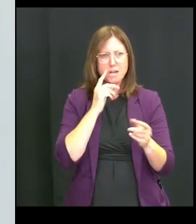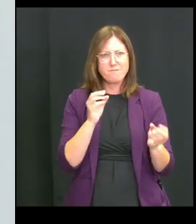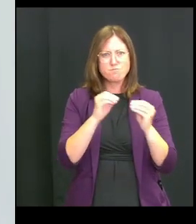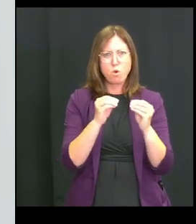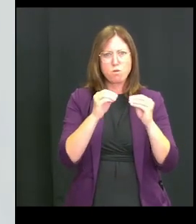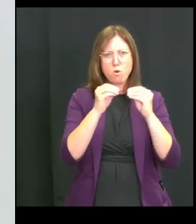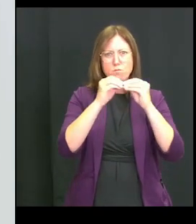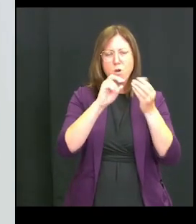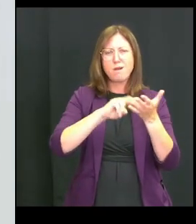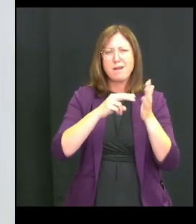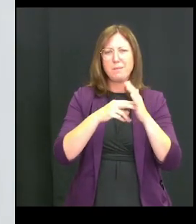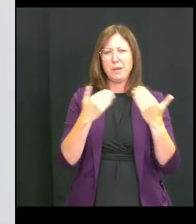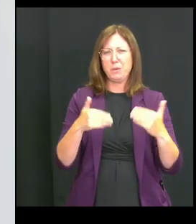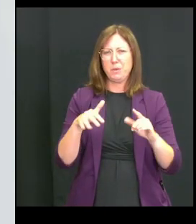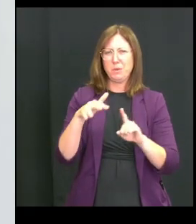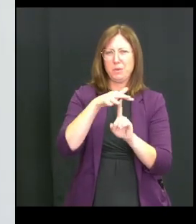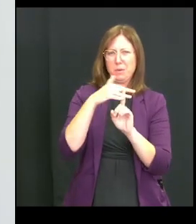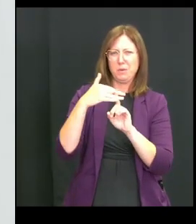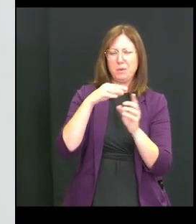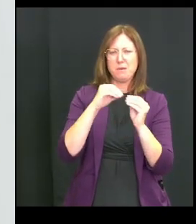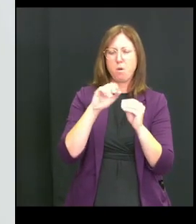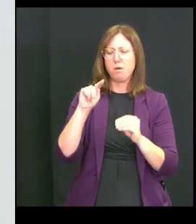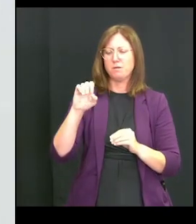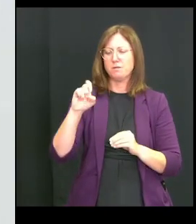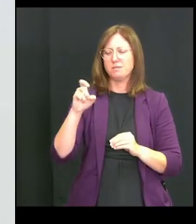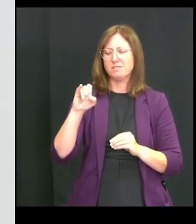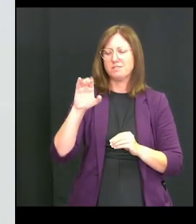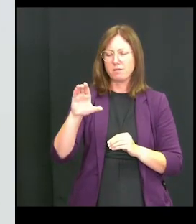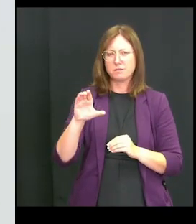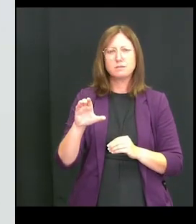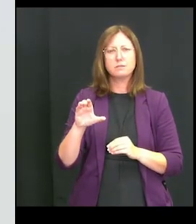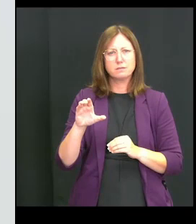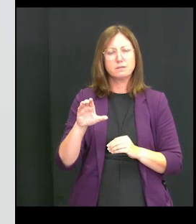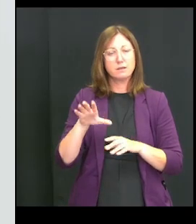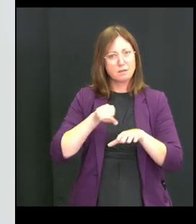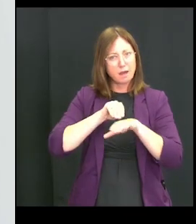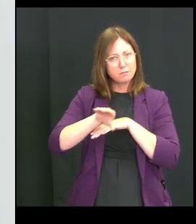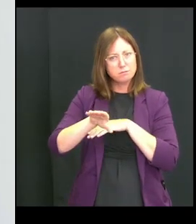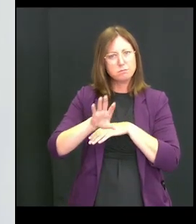And that all flows down to political elites and the choices that they made.